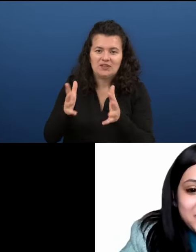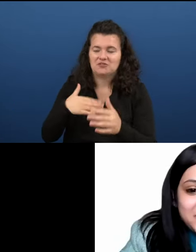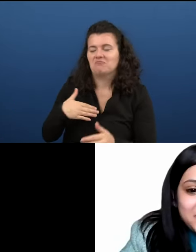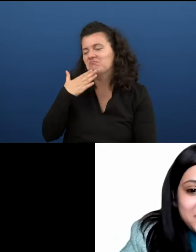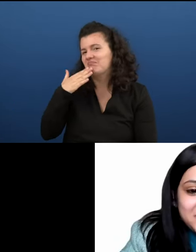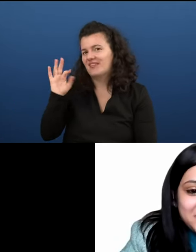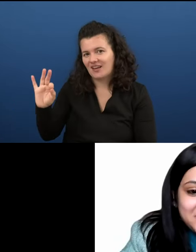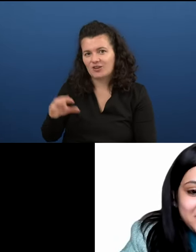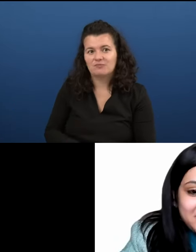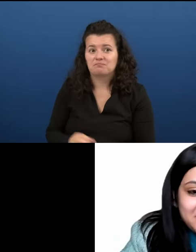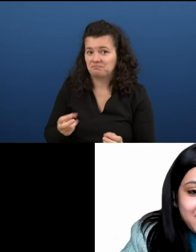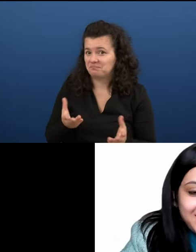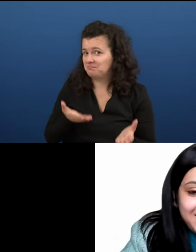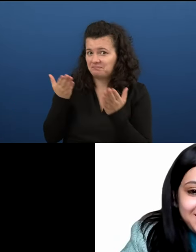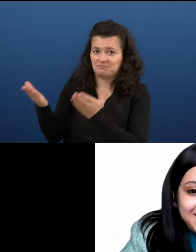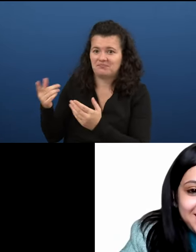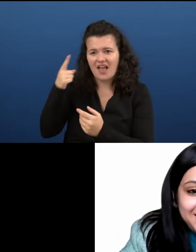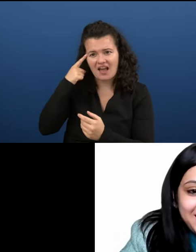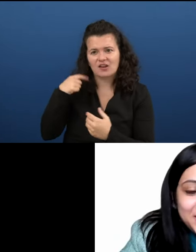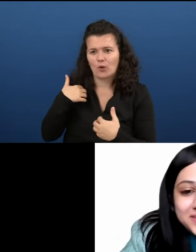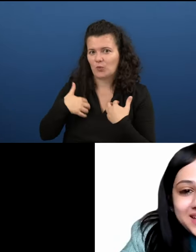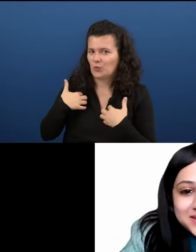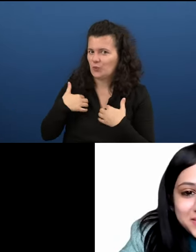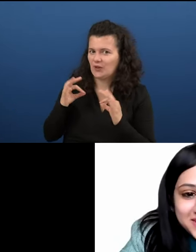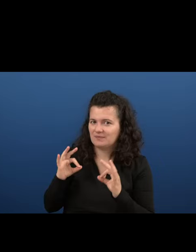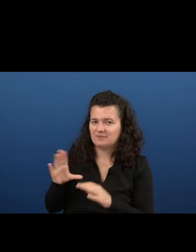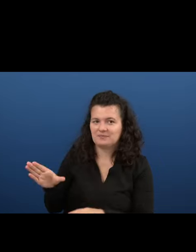to be a very exciting session. 11:32:17 Thank you Thanks You're going thanks